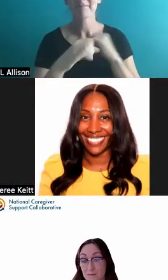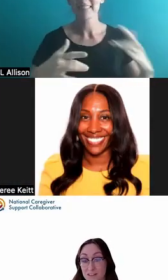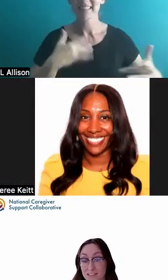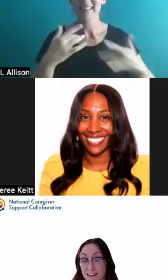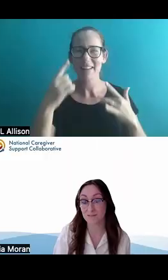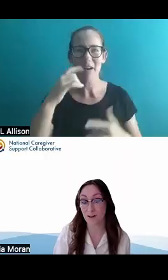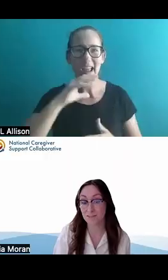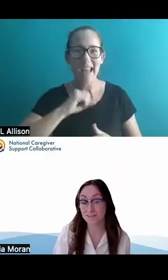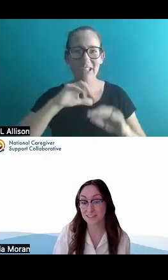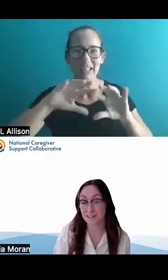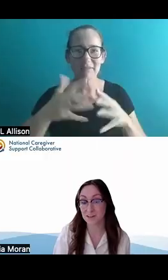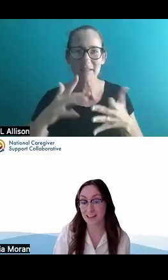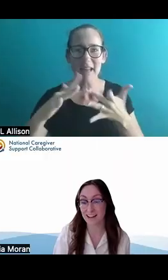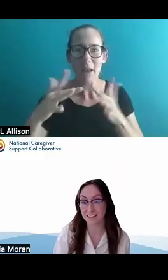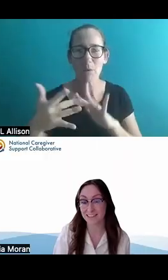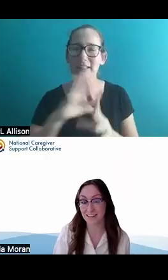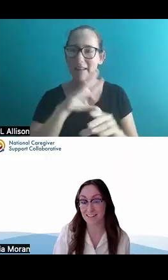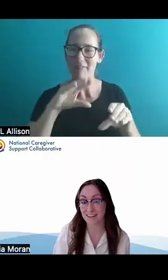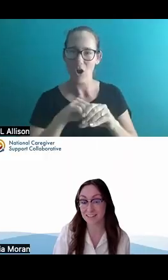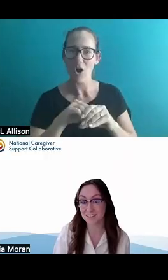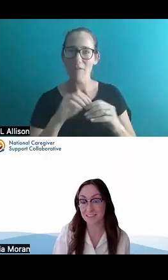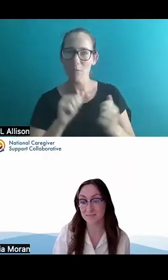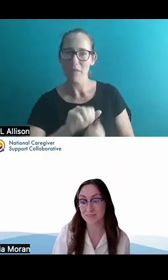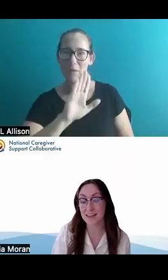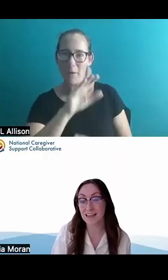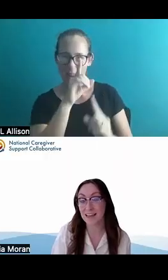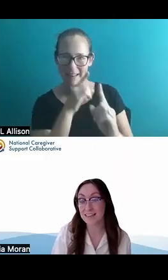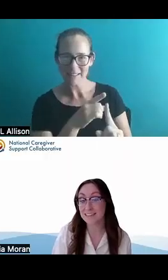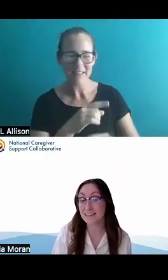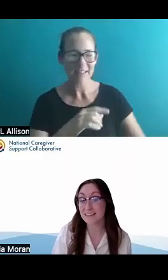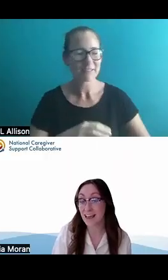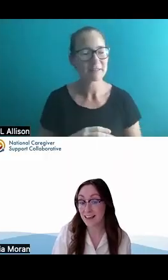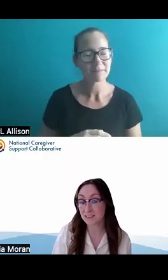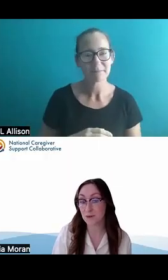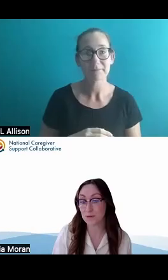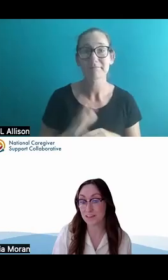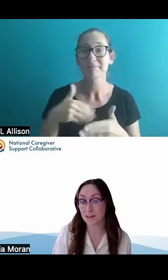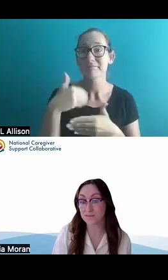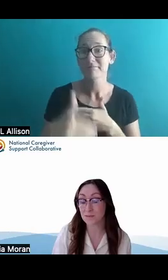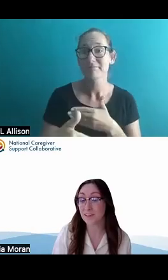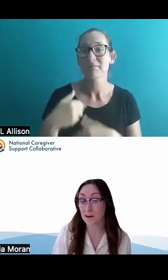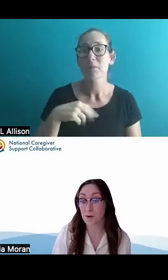network to get involved in Community Catalyst initiatives. Next, we will hear from Clara